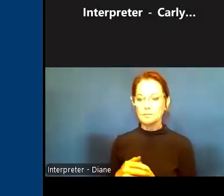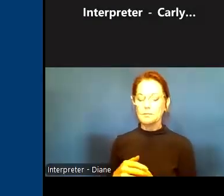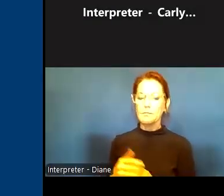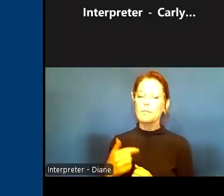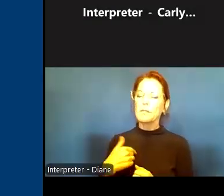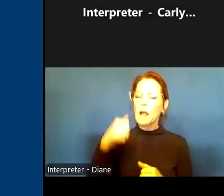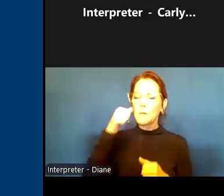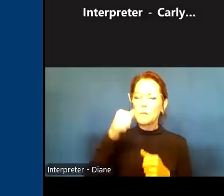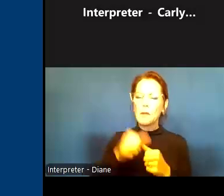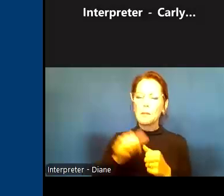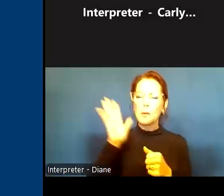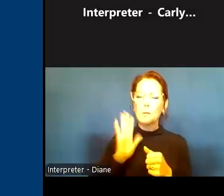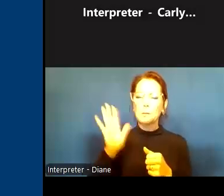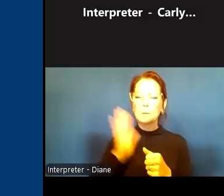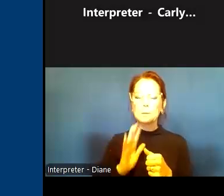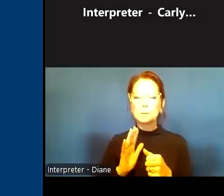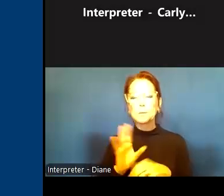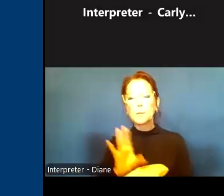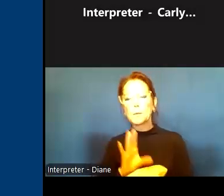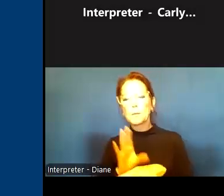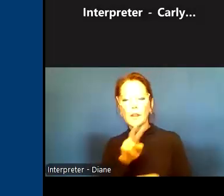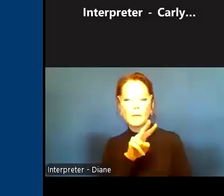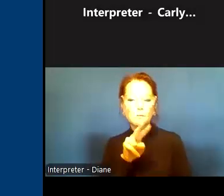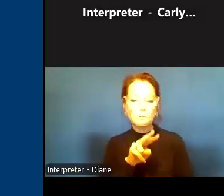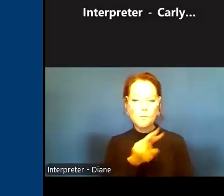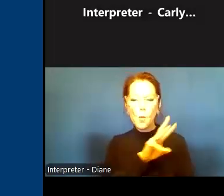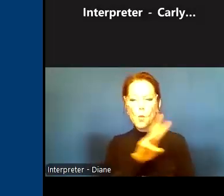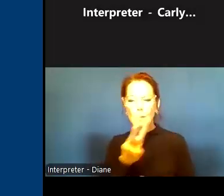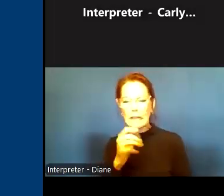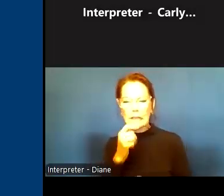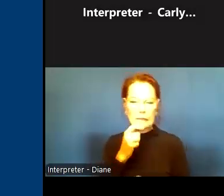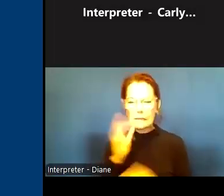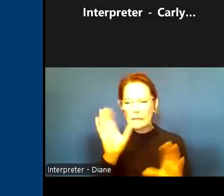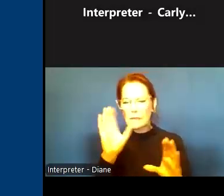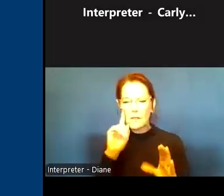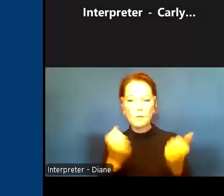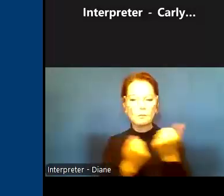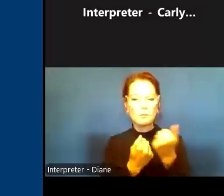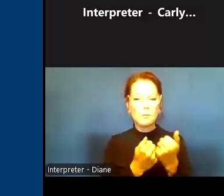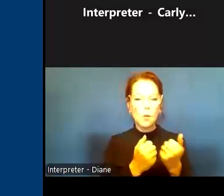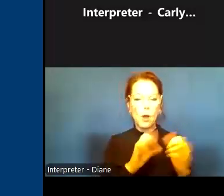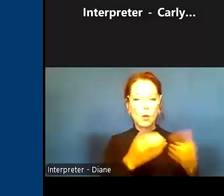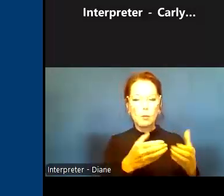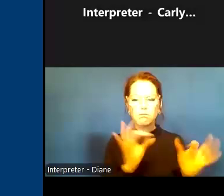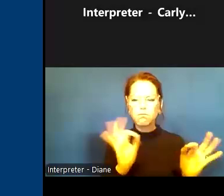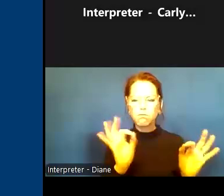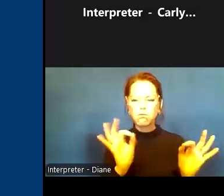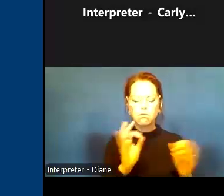and trying to see see if there were any sort of similar groups out there I really couldn't find any um but through this experience there's there's a lot of things happening across the